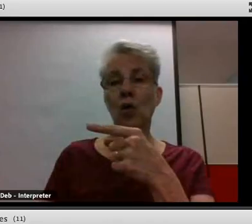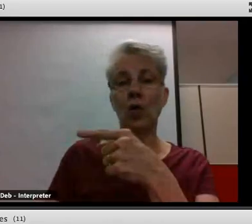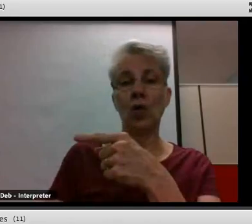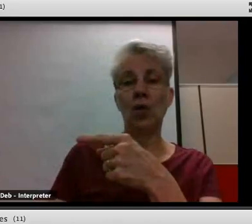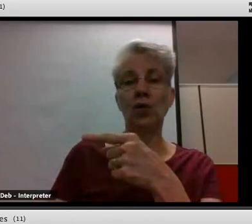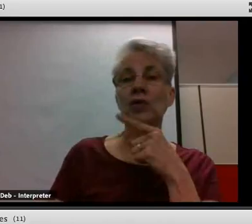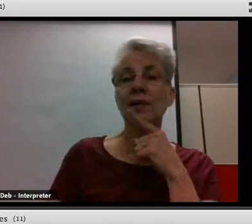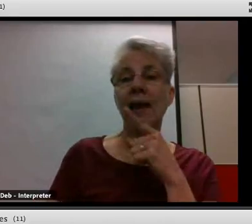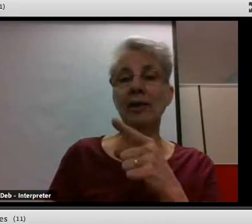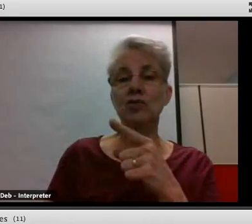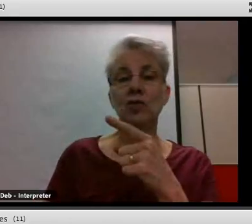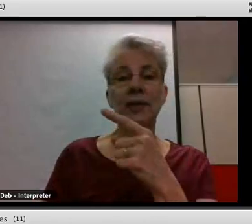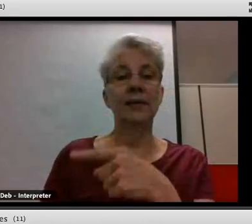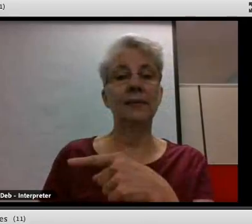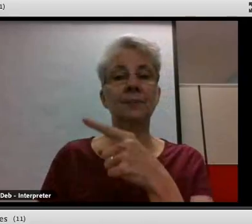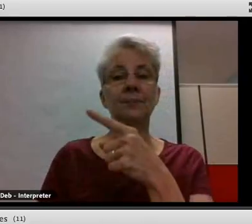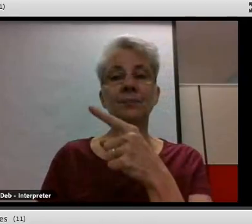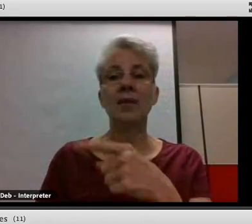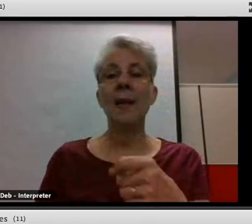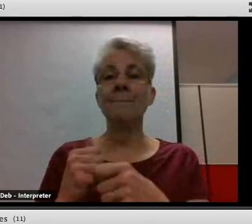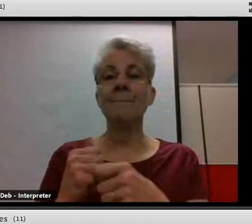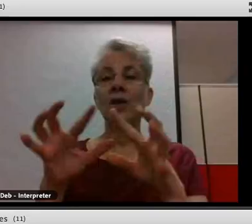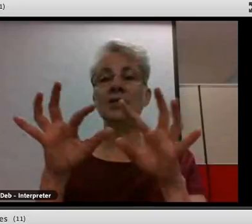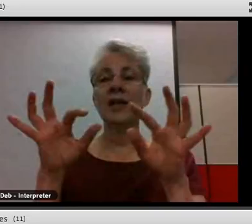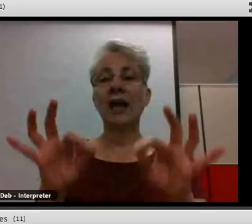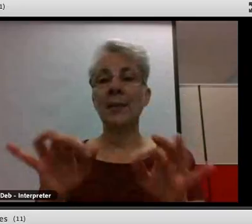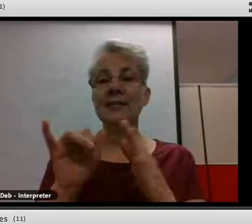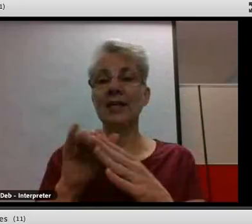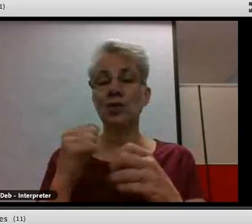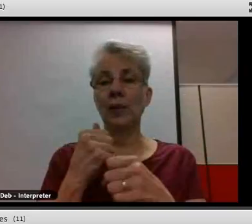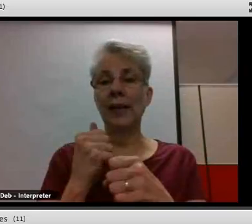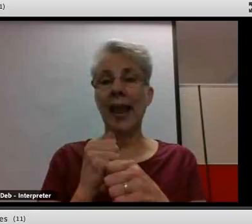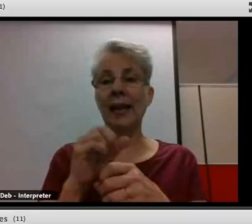There are a lot of things just built into the computer, which is why I thought